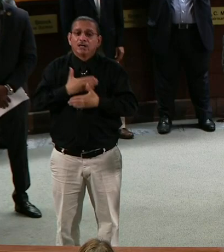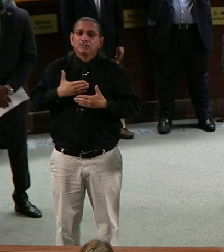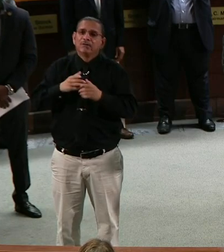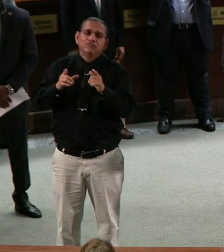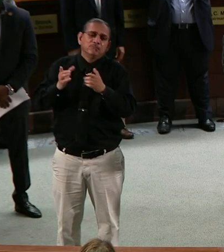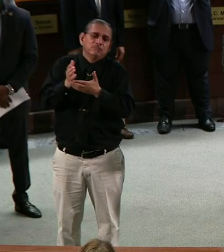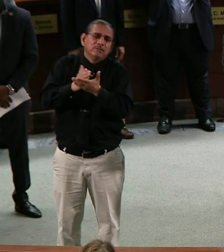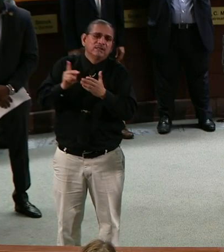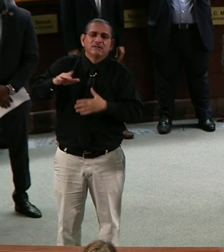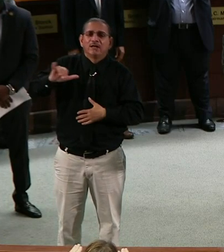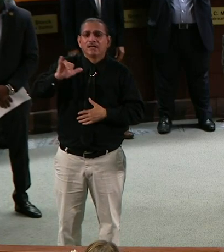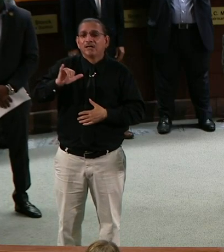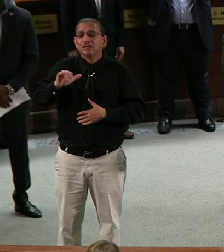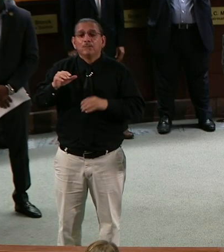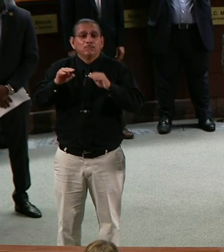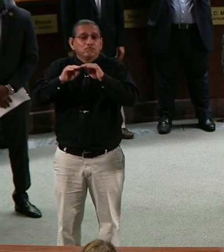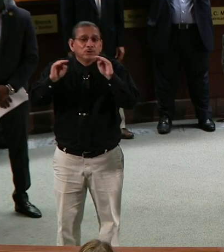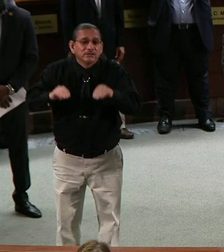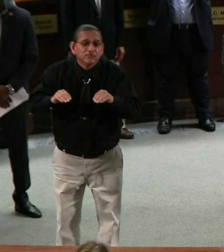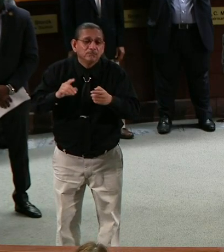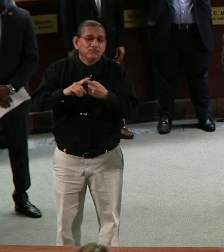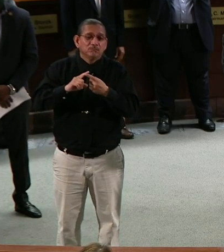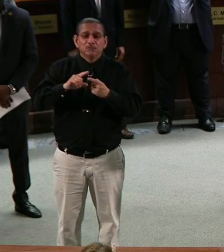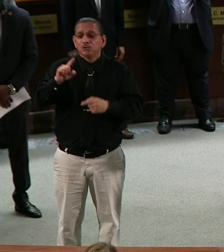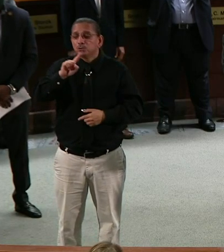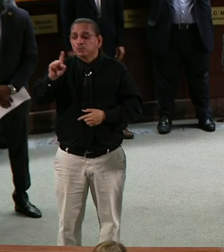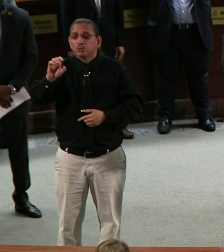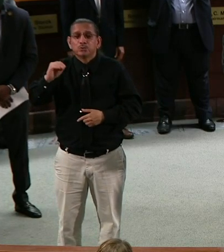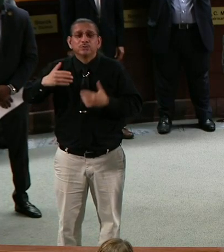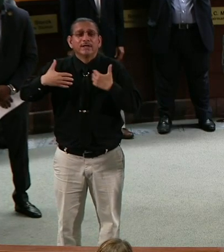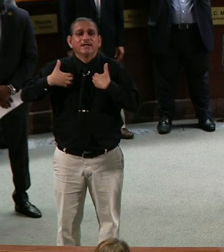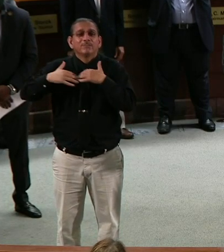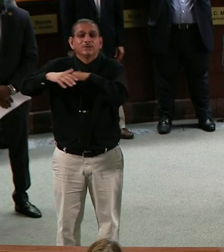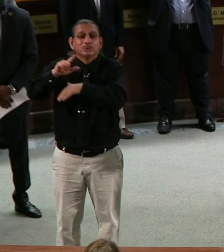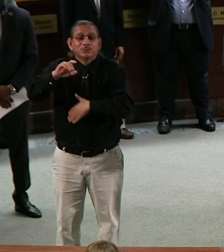ENTERTAINMENT VENUES LIKE